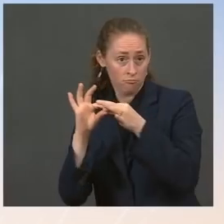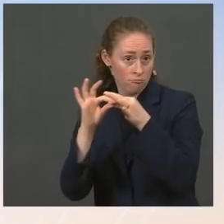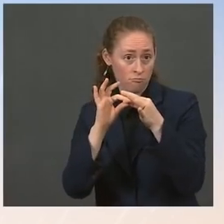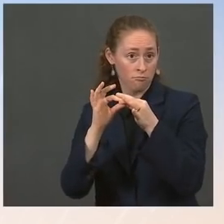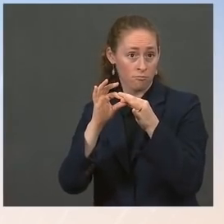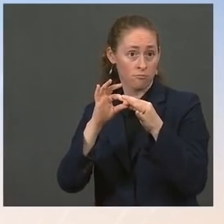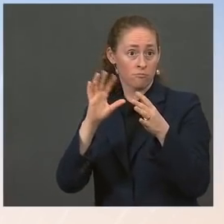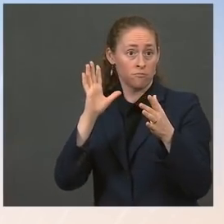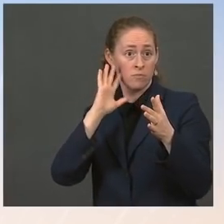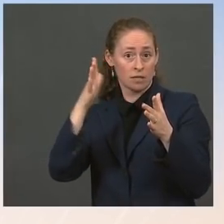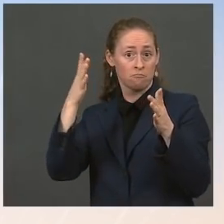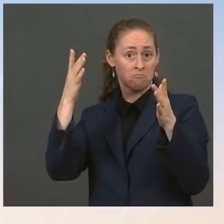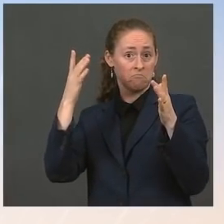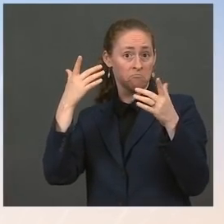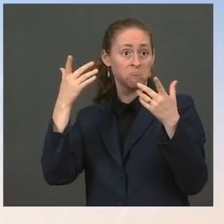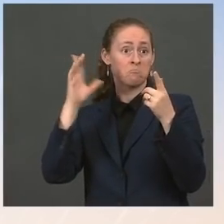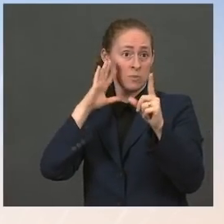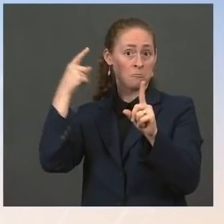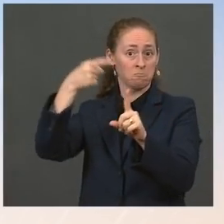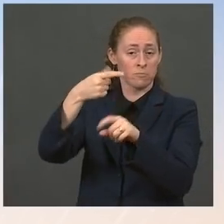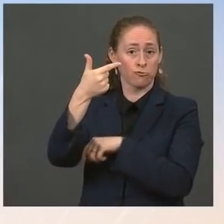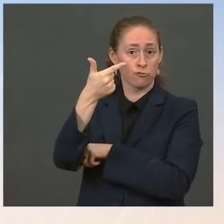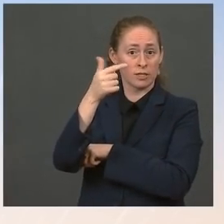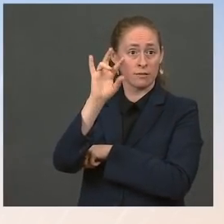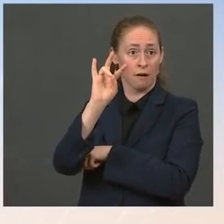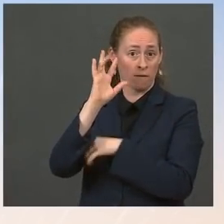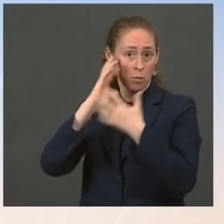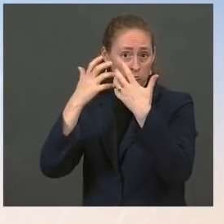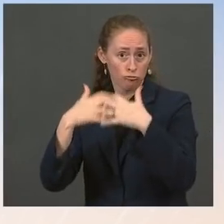Ms. Psaki: Well, as I understand it, what came out of the discussions